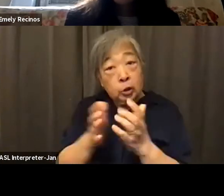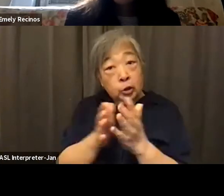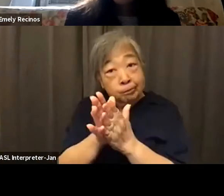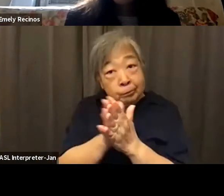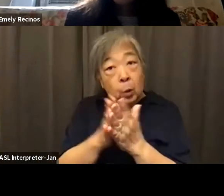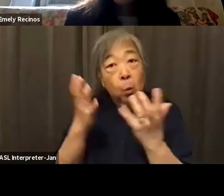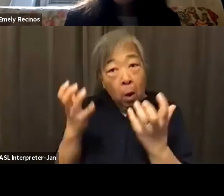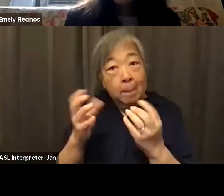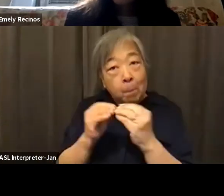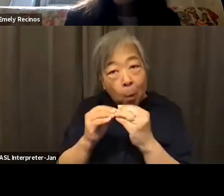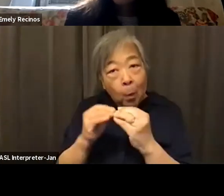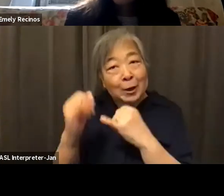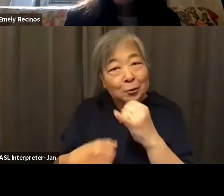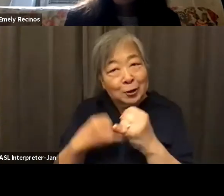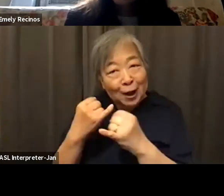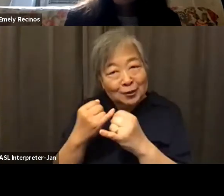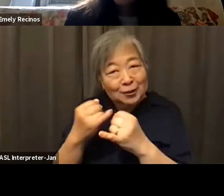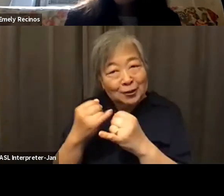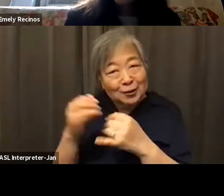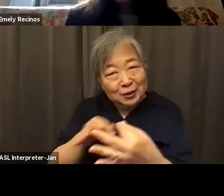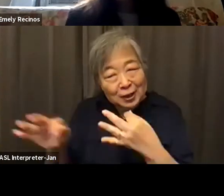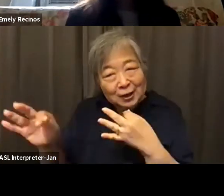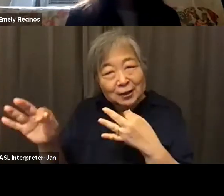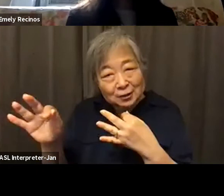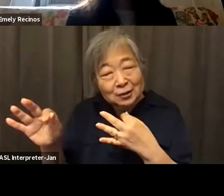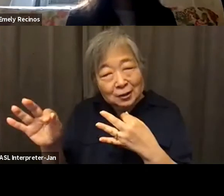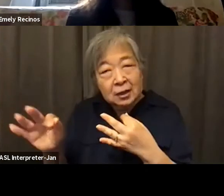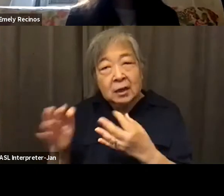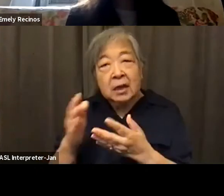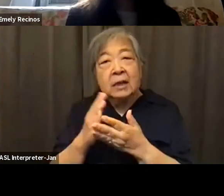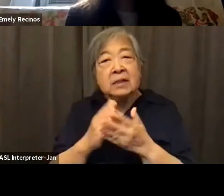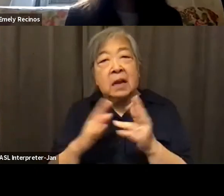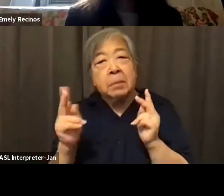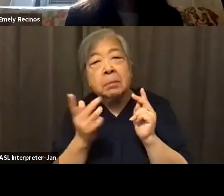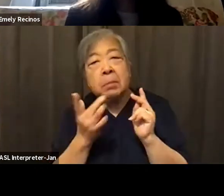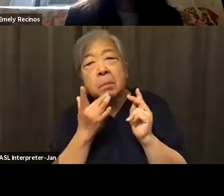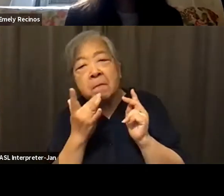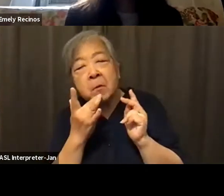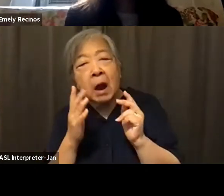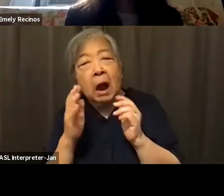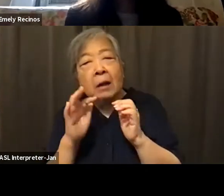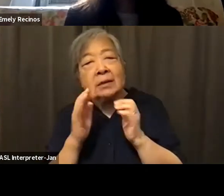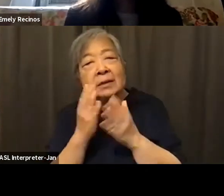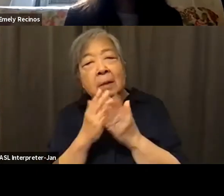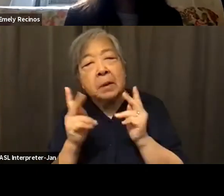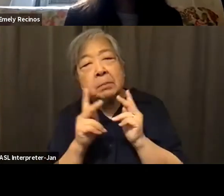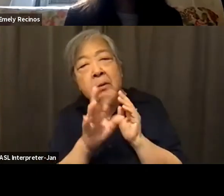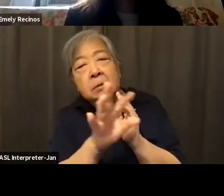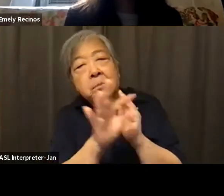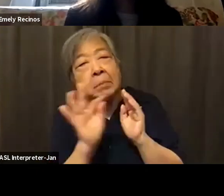Some people do select the type of exchange they do or the location, the destination,